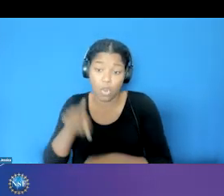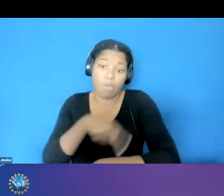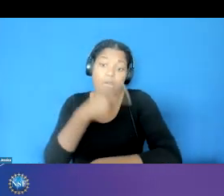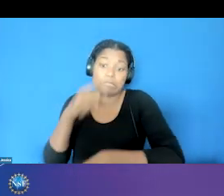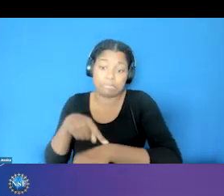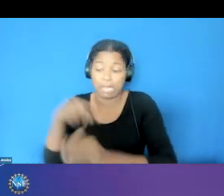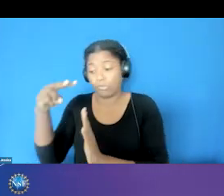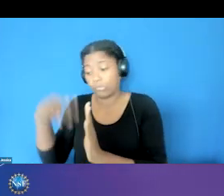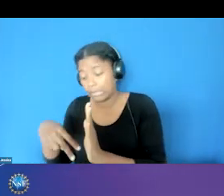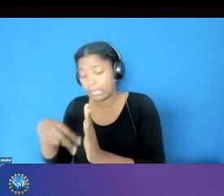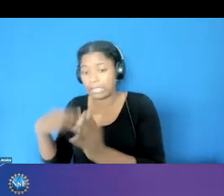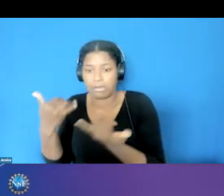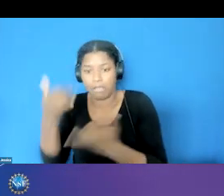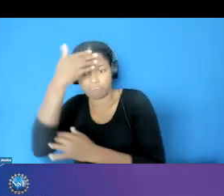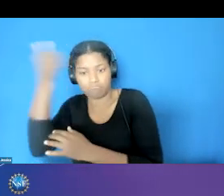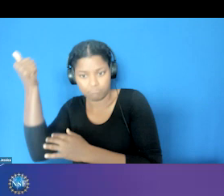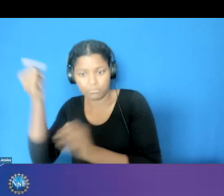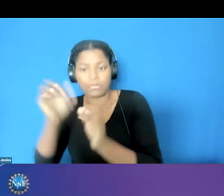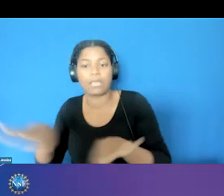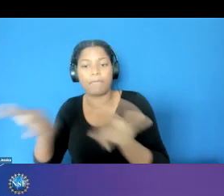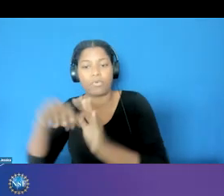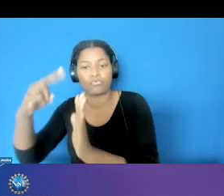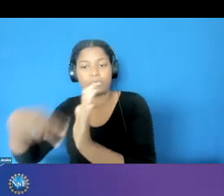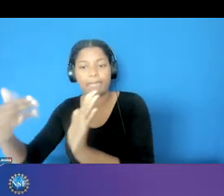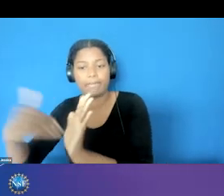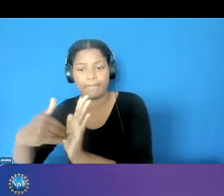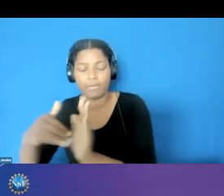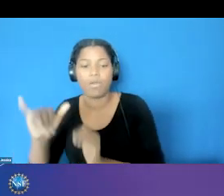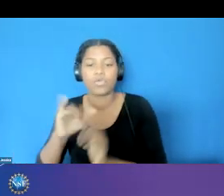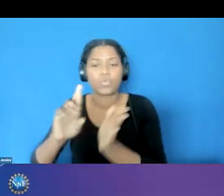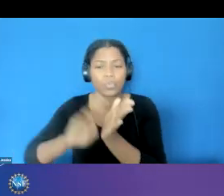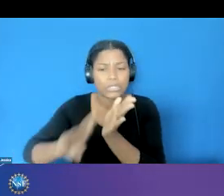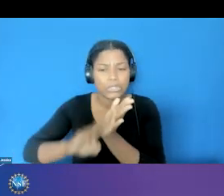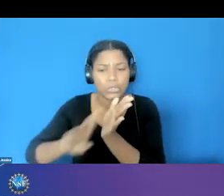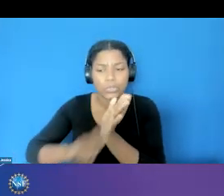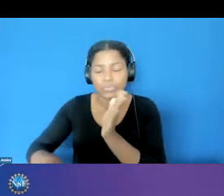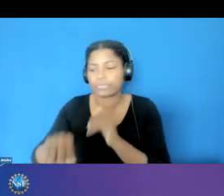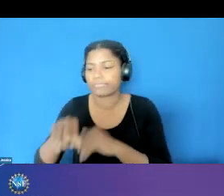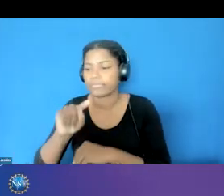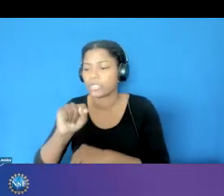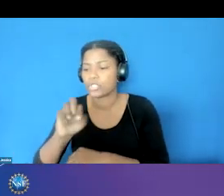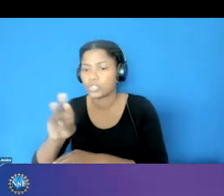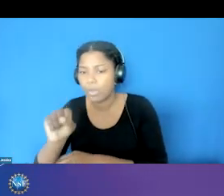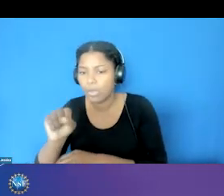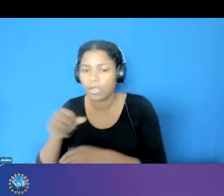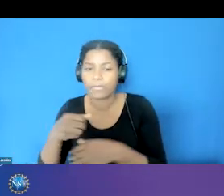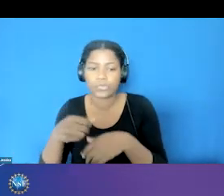since you last went over the requirements. And also, look at the research terms and conditions because once you draw